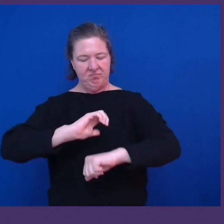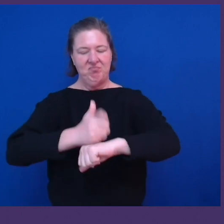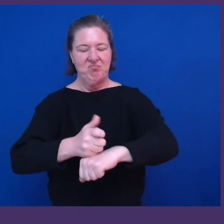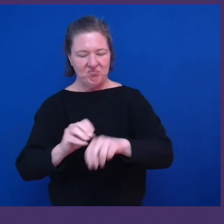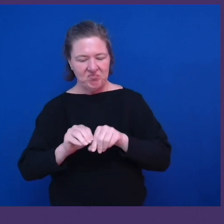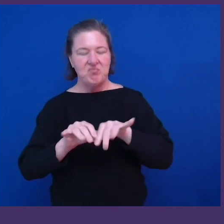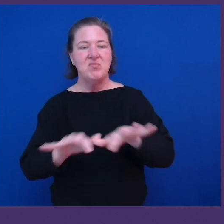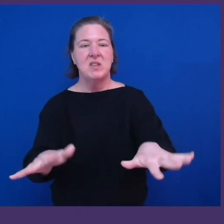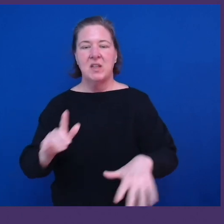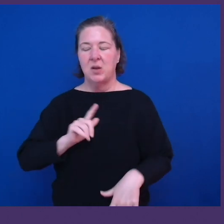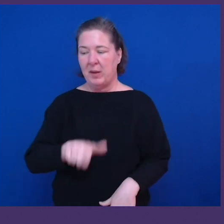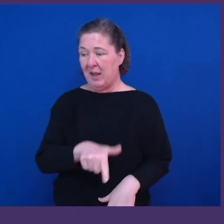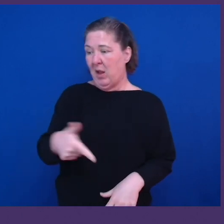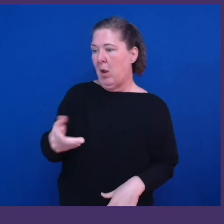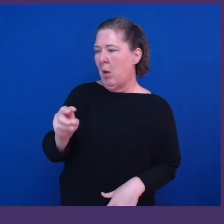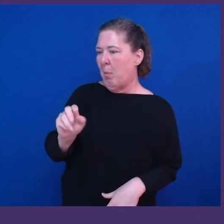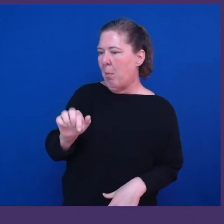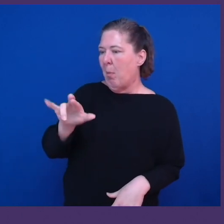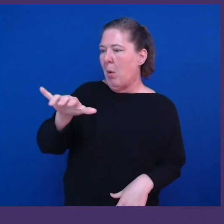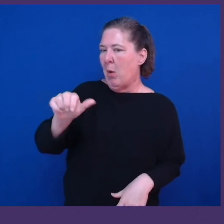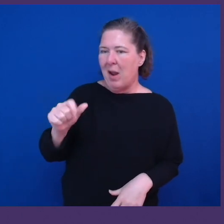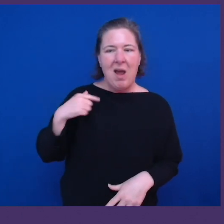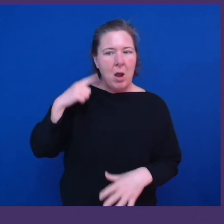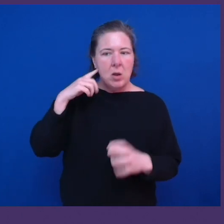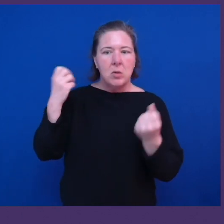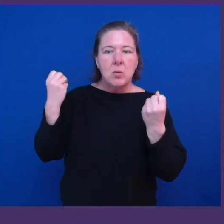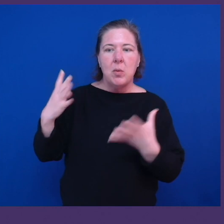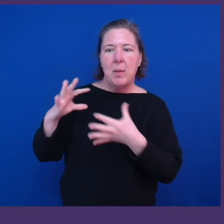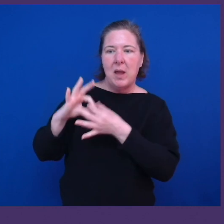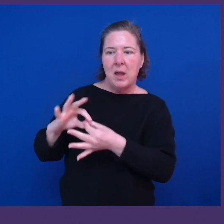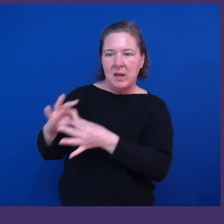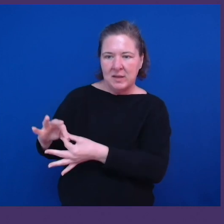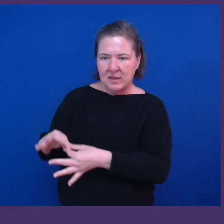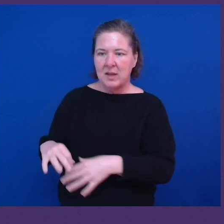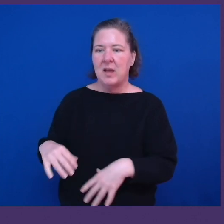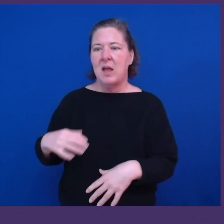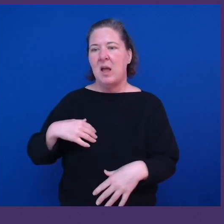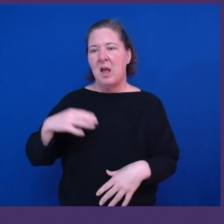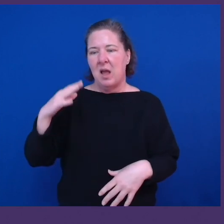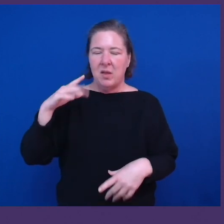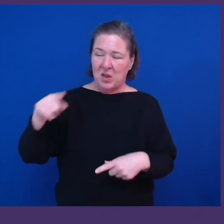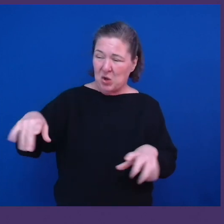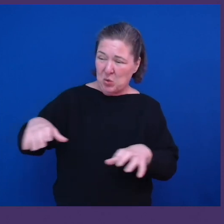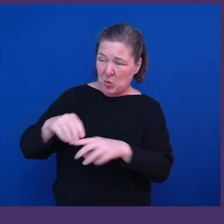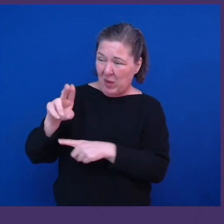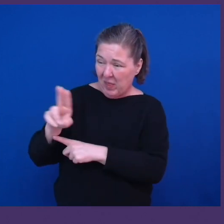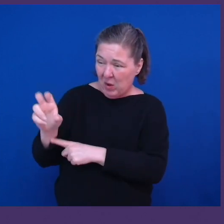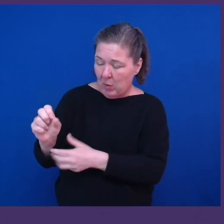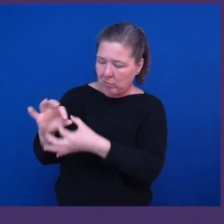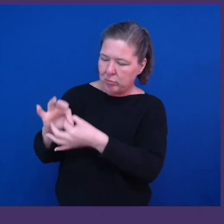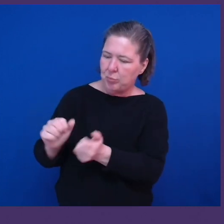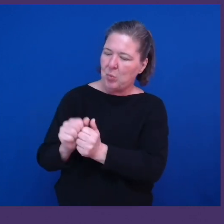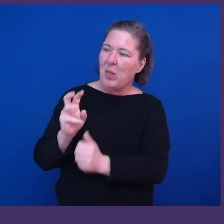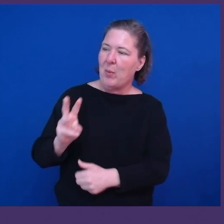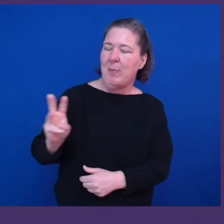I heard so many connections to the work that I know that you're doing in the U.S. around websites, rule making,